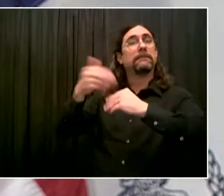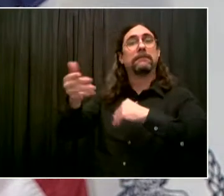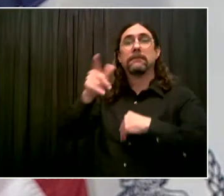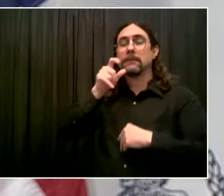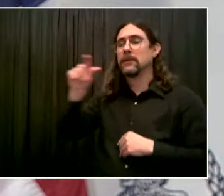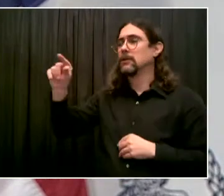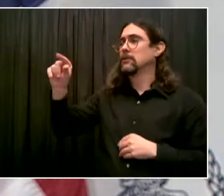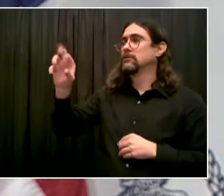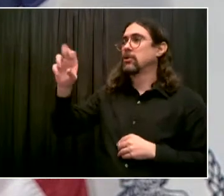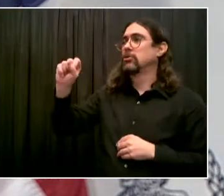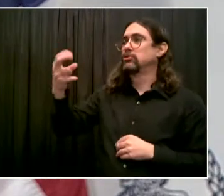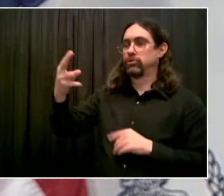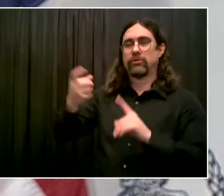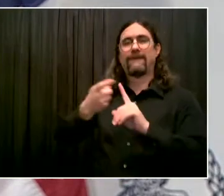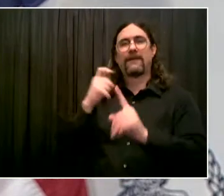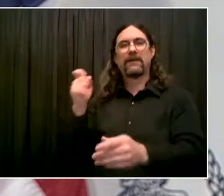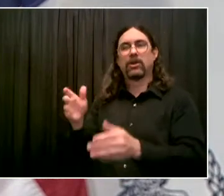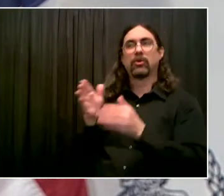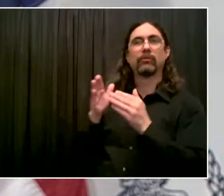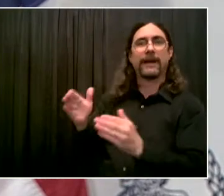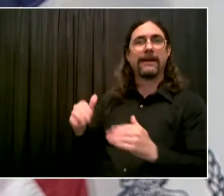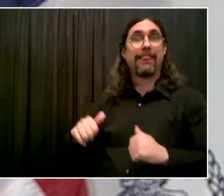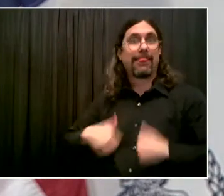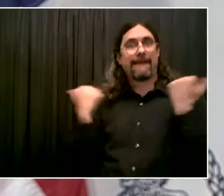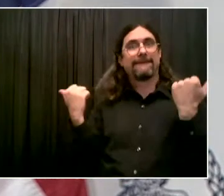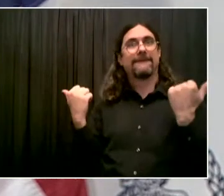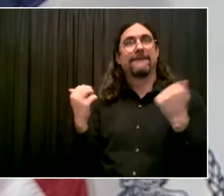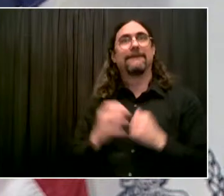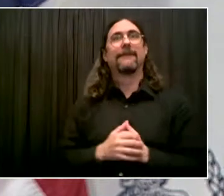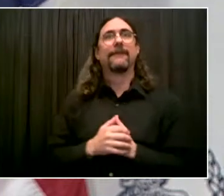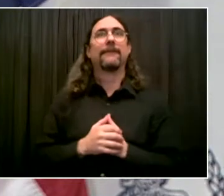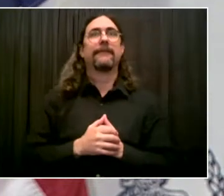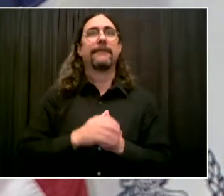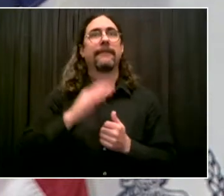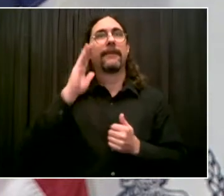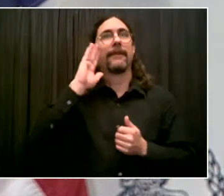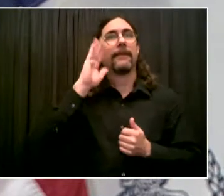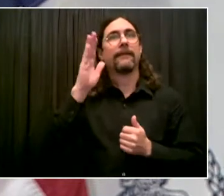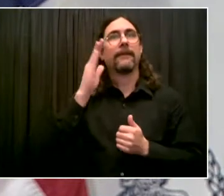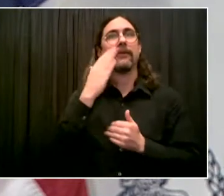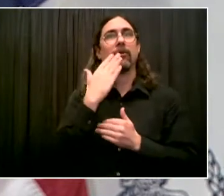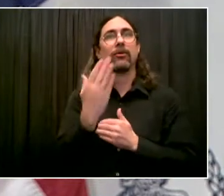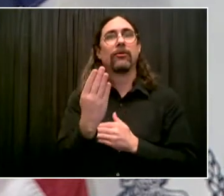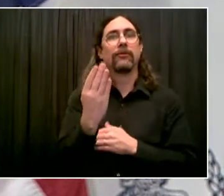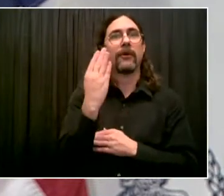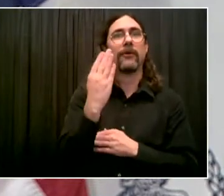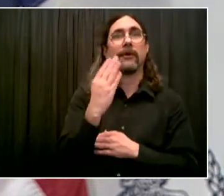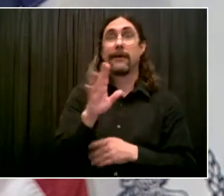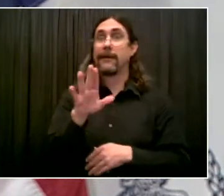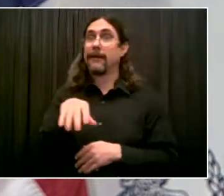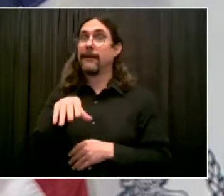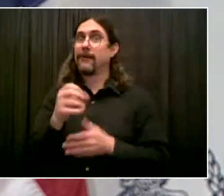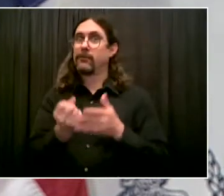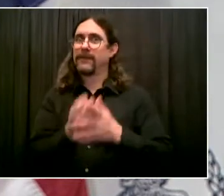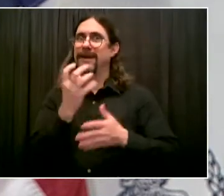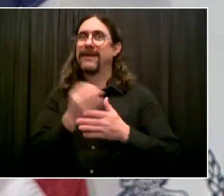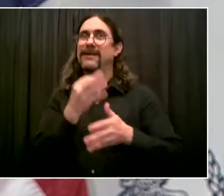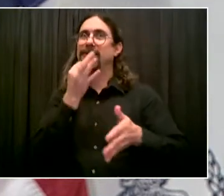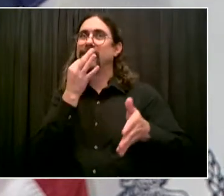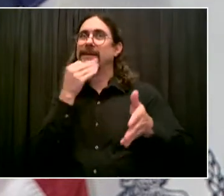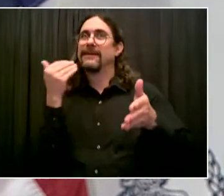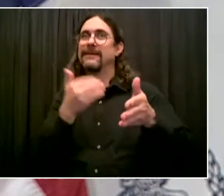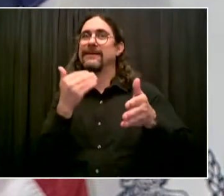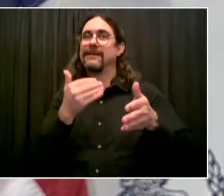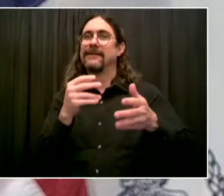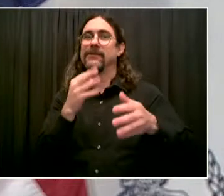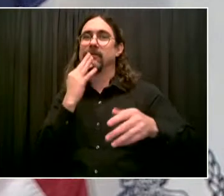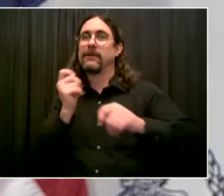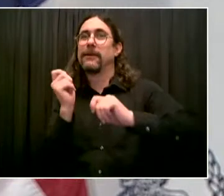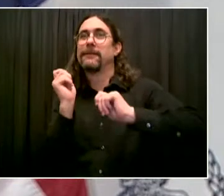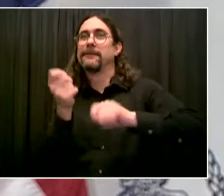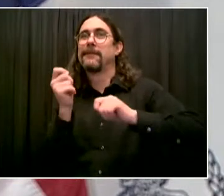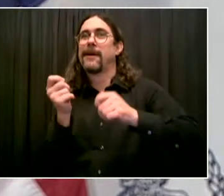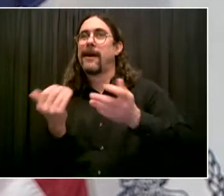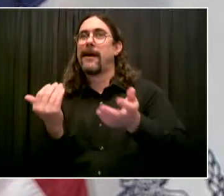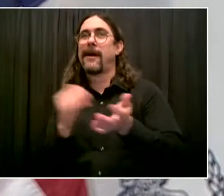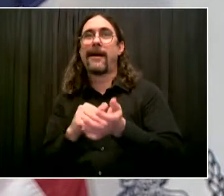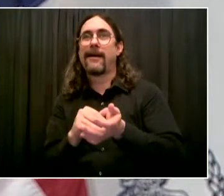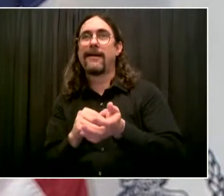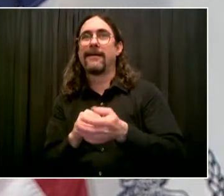GOGOES TO GERSSH -